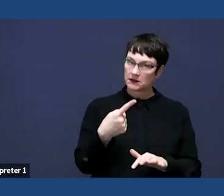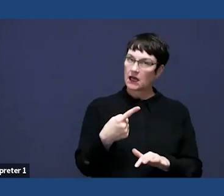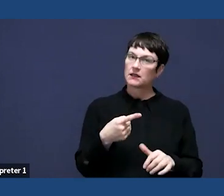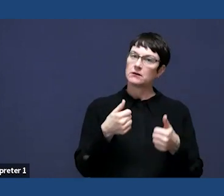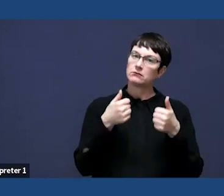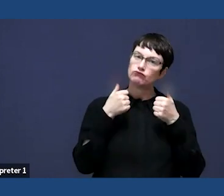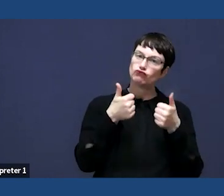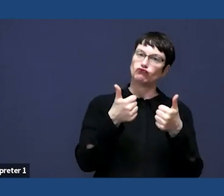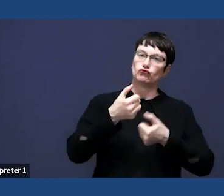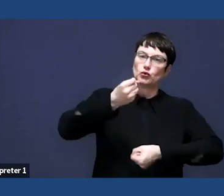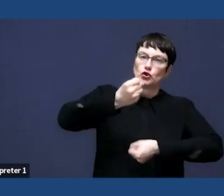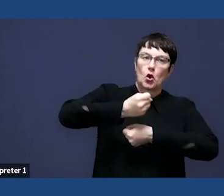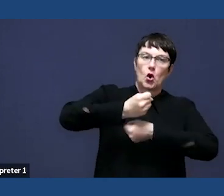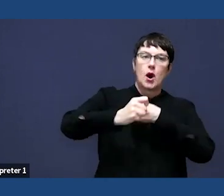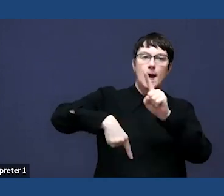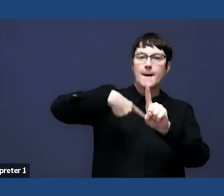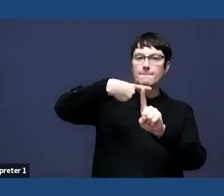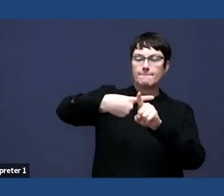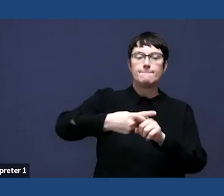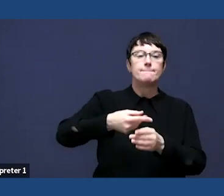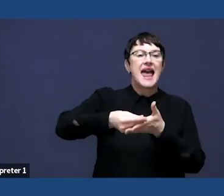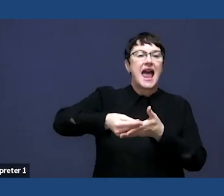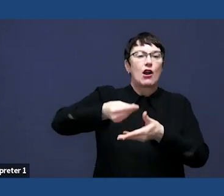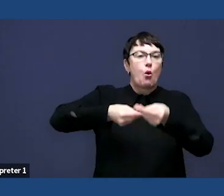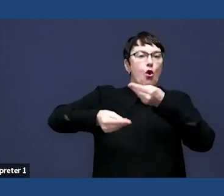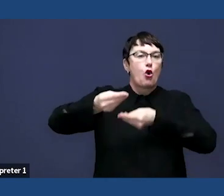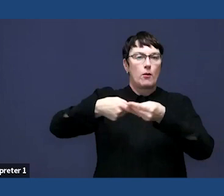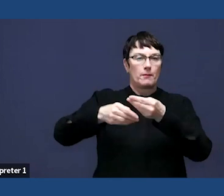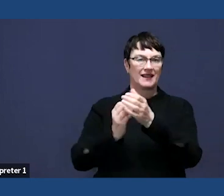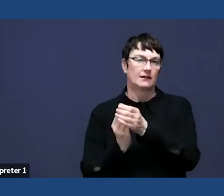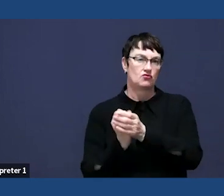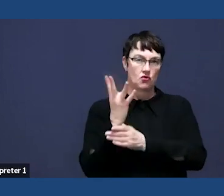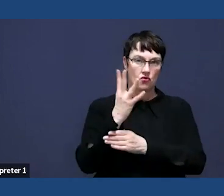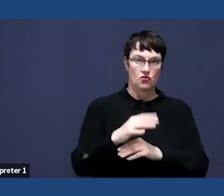In number nine is industry innovation and infrastructure.